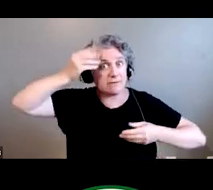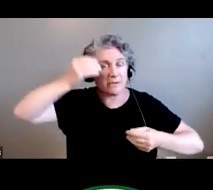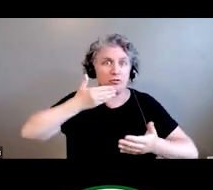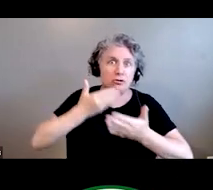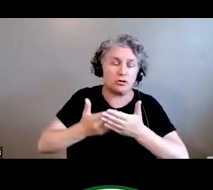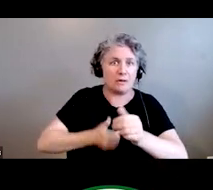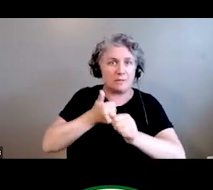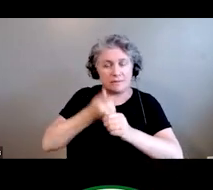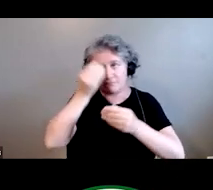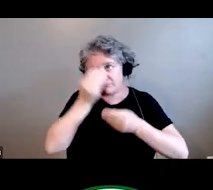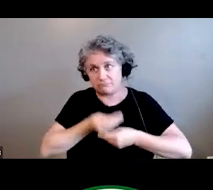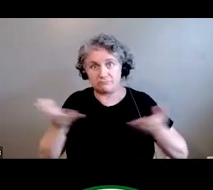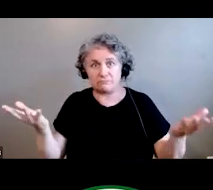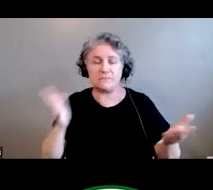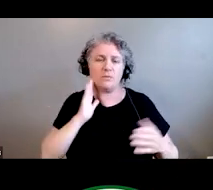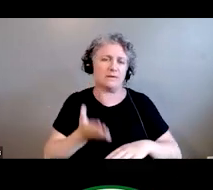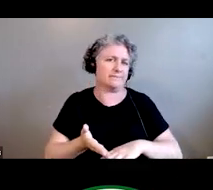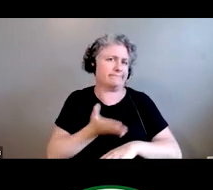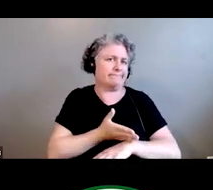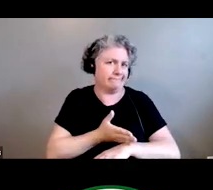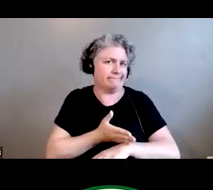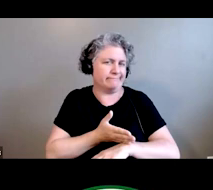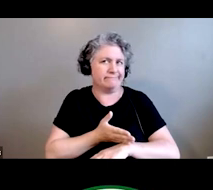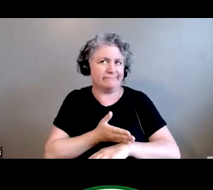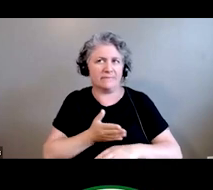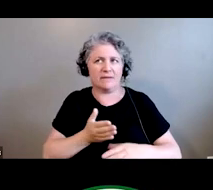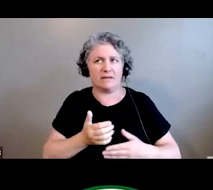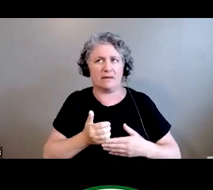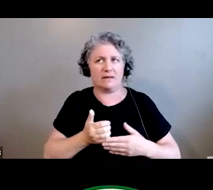And I really appreciate, the talk that was given about the hidden disability community.